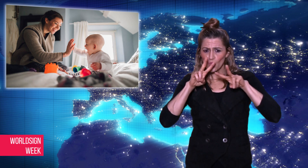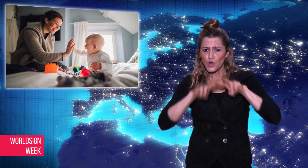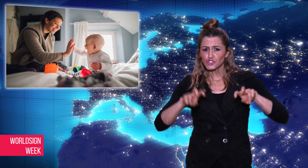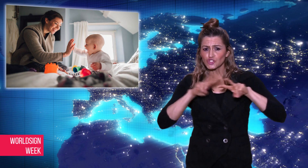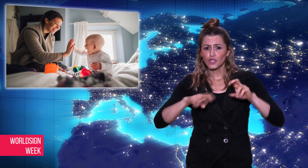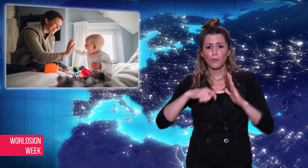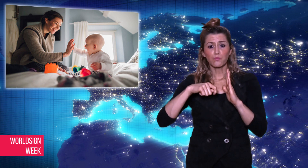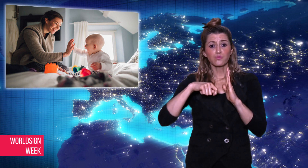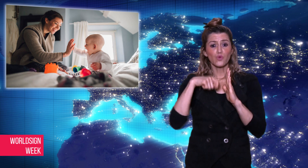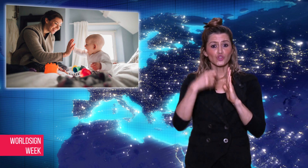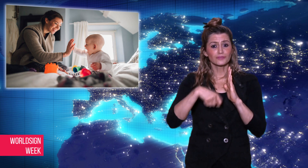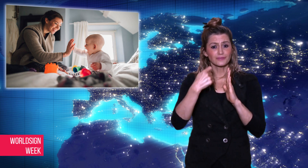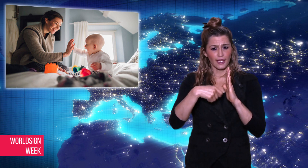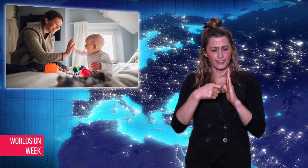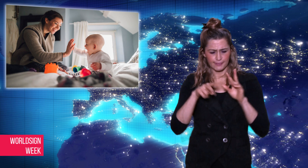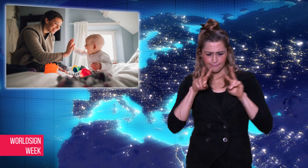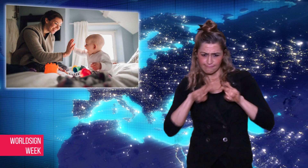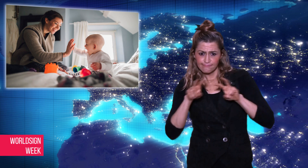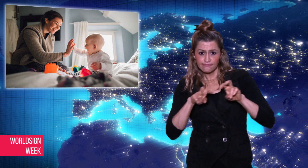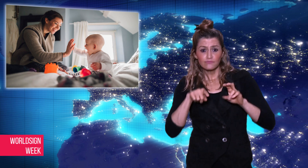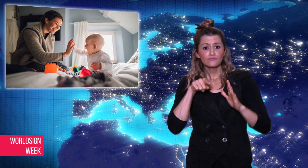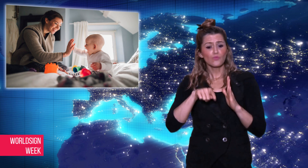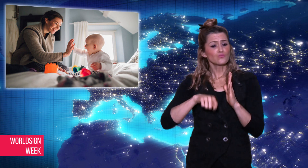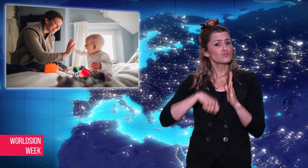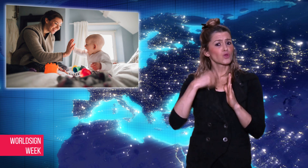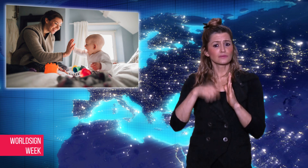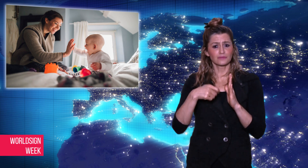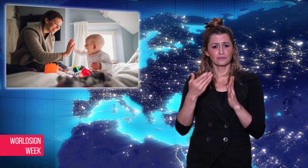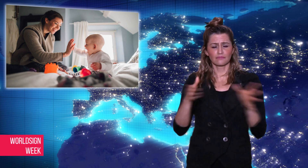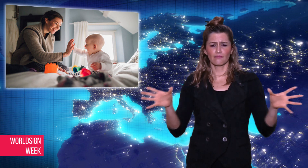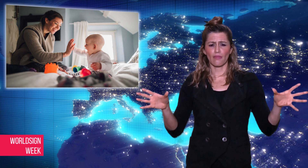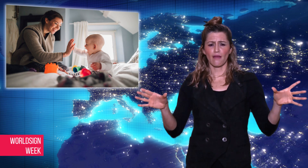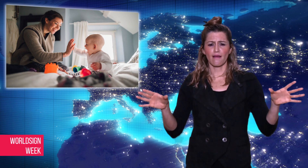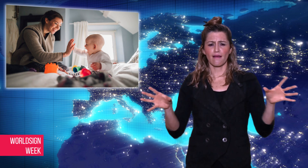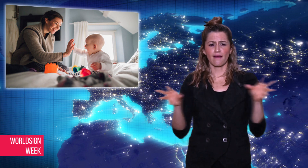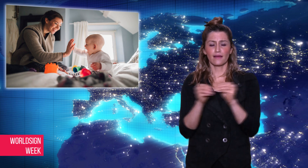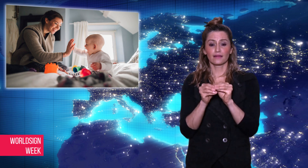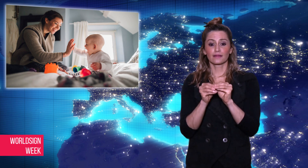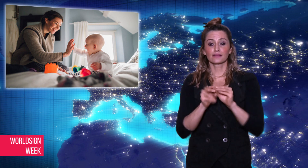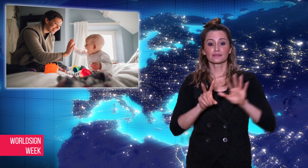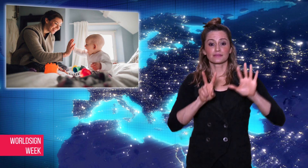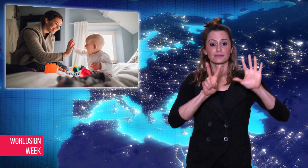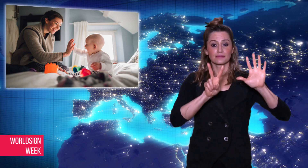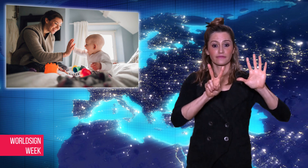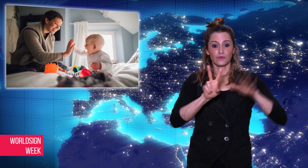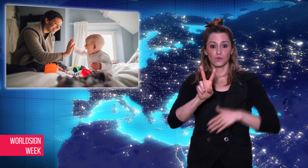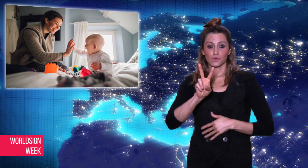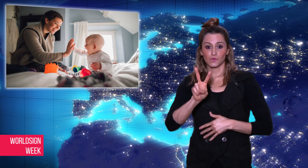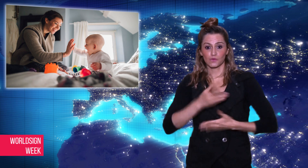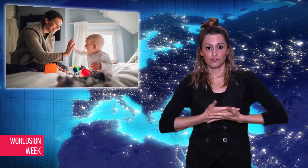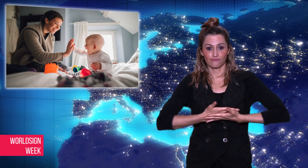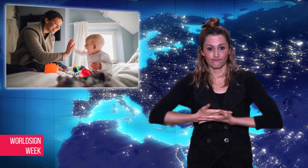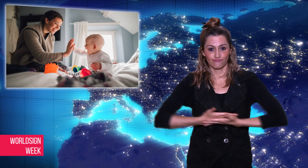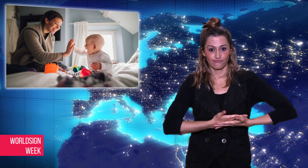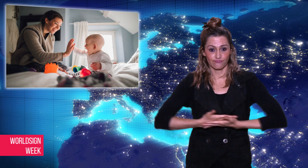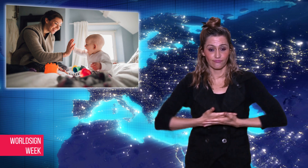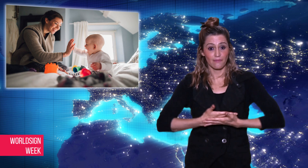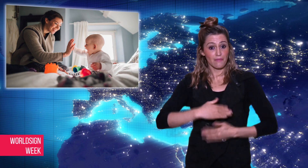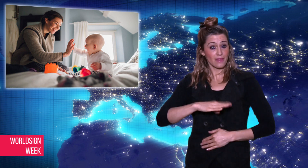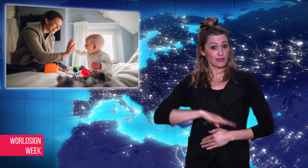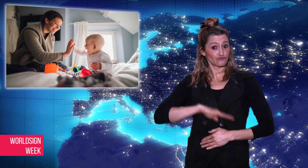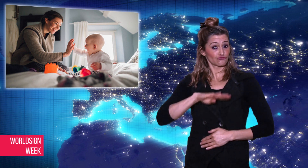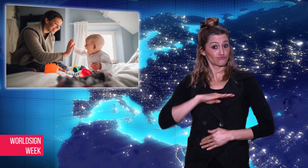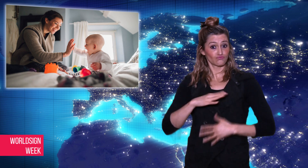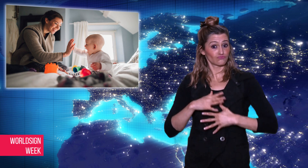Research at The Institute for Learning & Brain